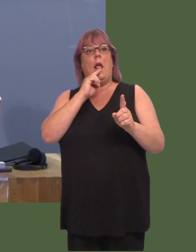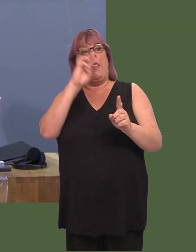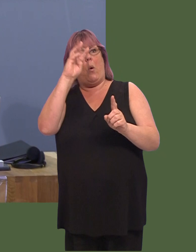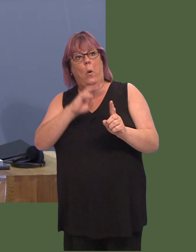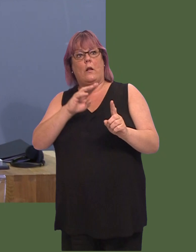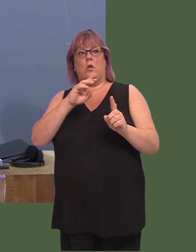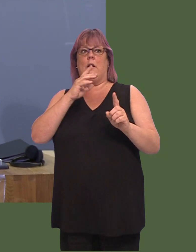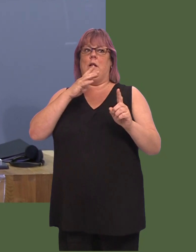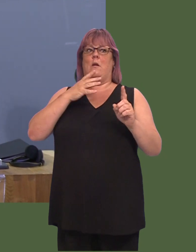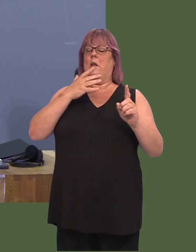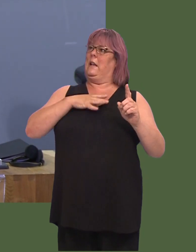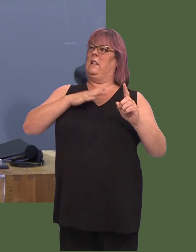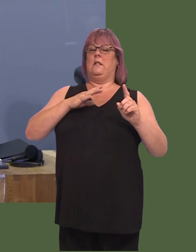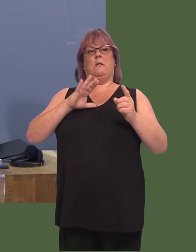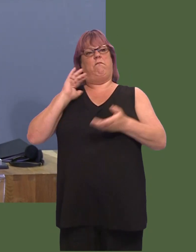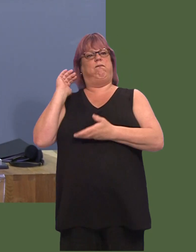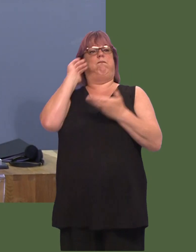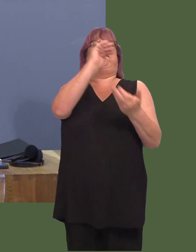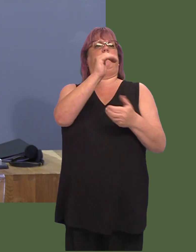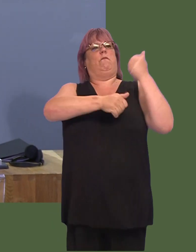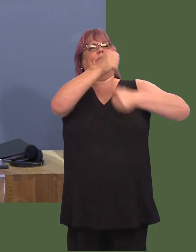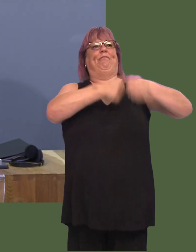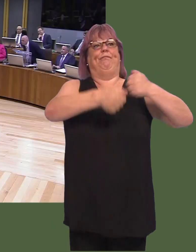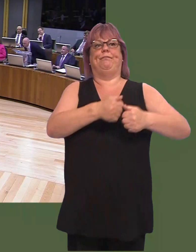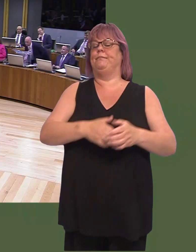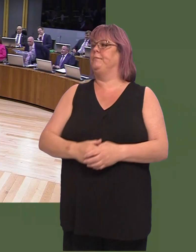the Welsh health service the birthday present it so vitally deserves?